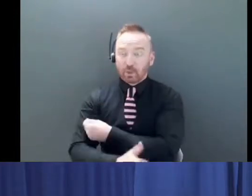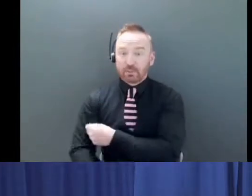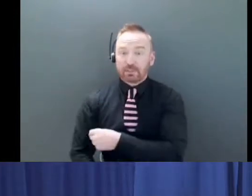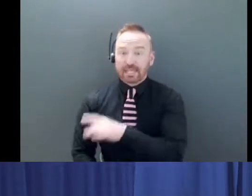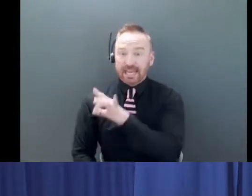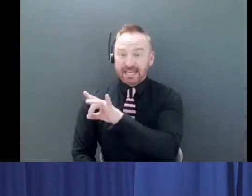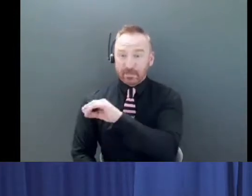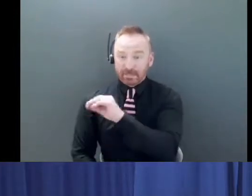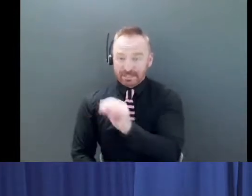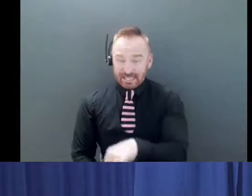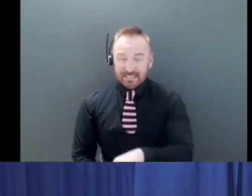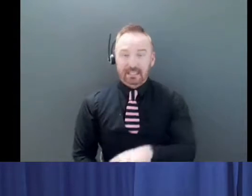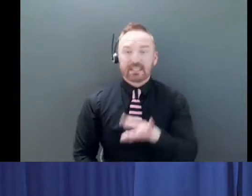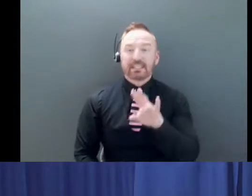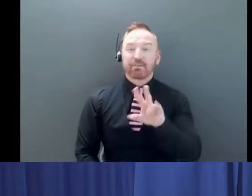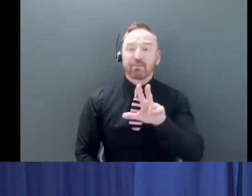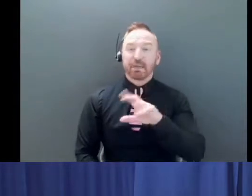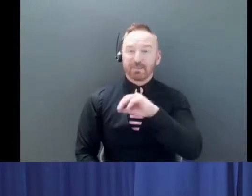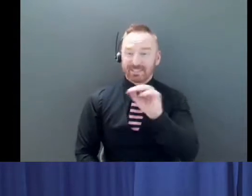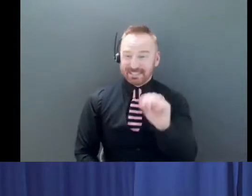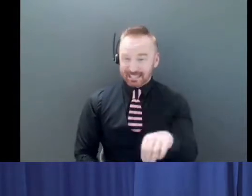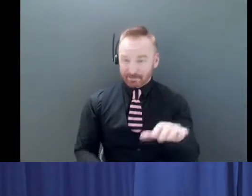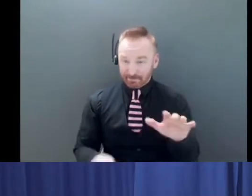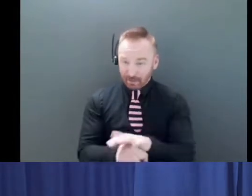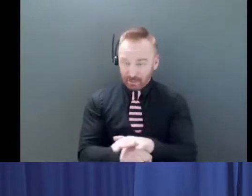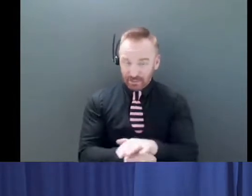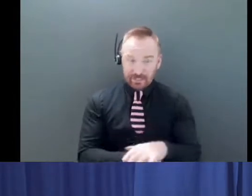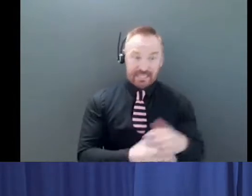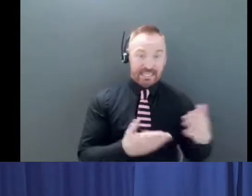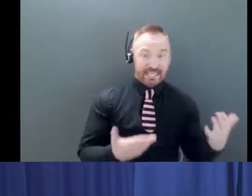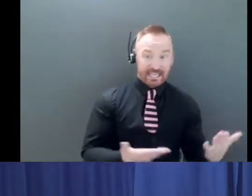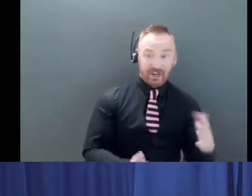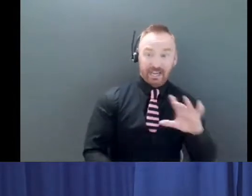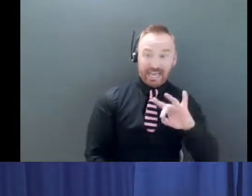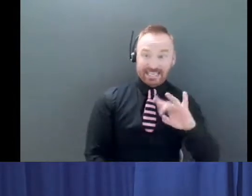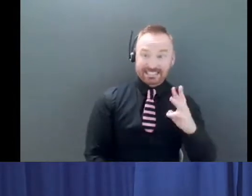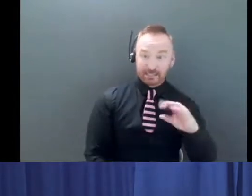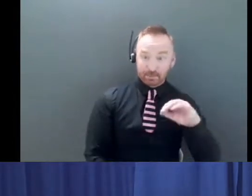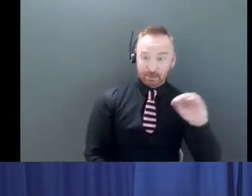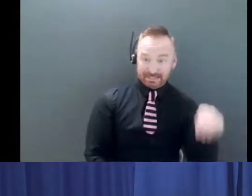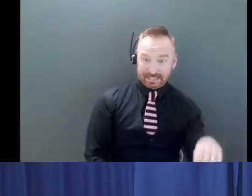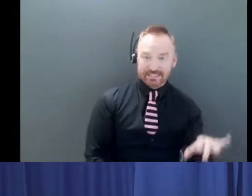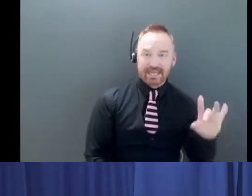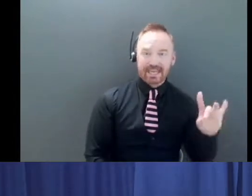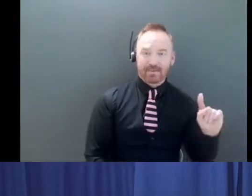and 81%. So more than a full 10